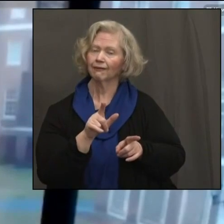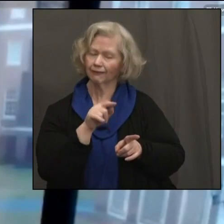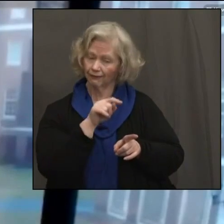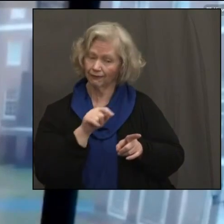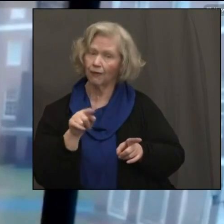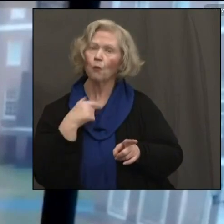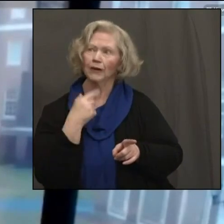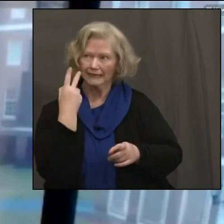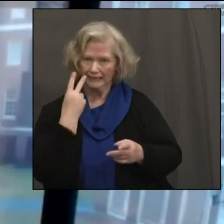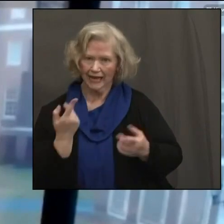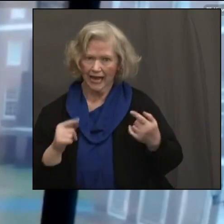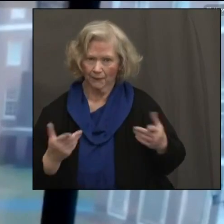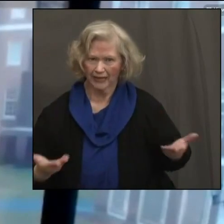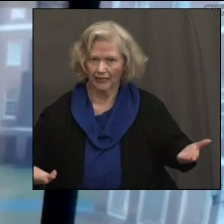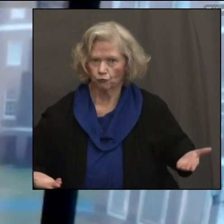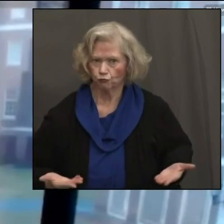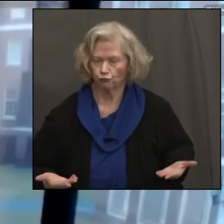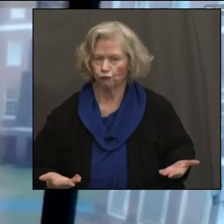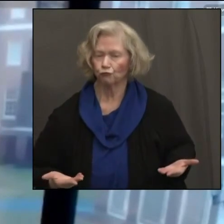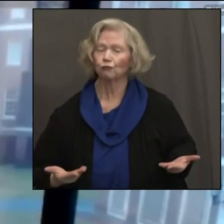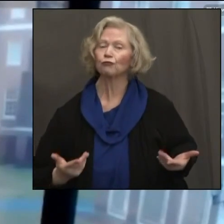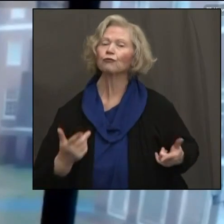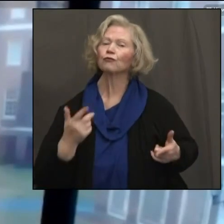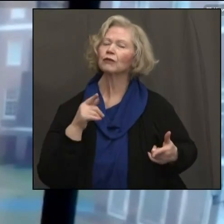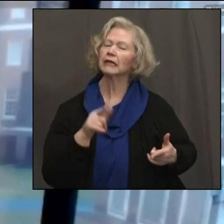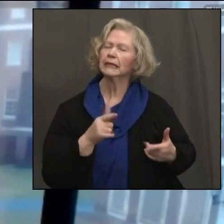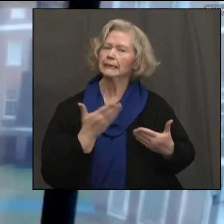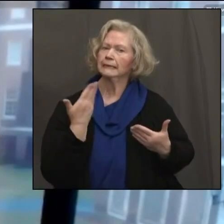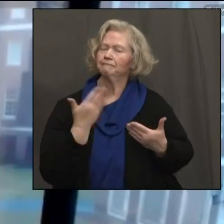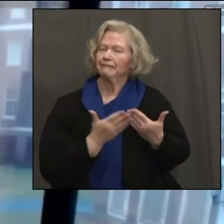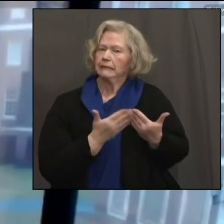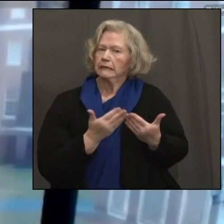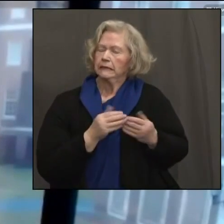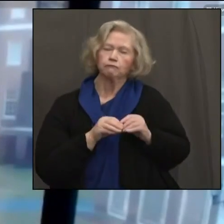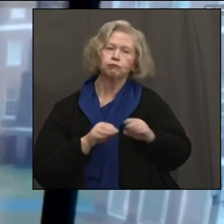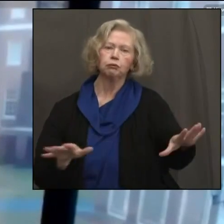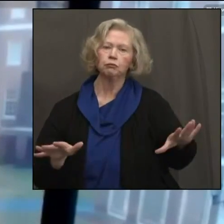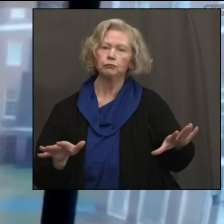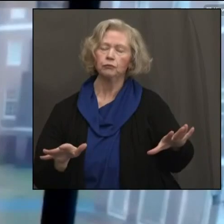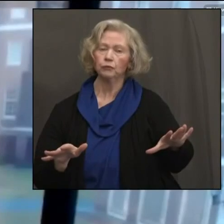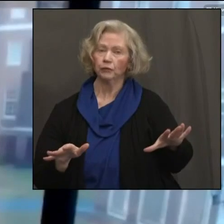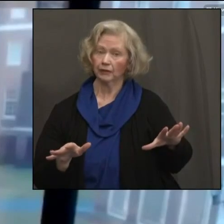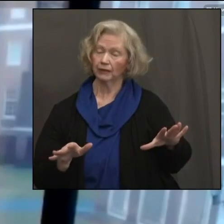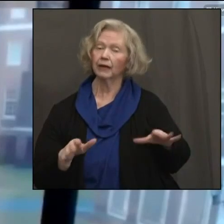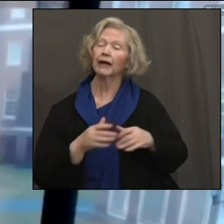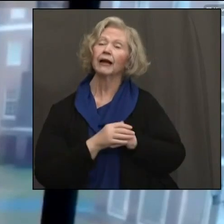WE KNOW THAT THESE VARIANTS OF COC THE UK WE KNOW THAT THESE VARIANTS OF COC THE UK VARIANT, WE KNOW THAT THESE VARIANTS OF COC THE UK VARIANT, THE OF COC THE UK VARIANT, THE OF COC THE UK VARIANT, THE SOUTH OF COC THE UK VARIANT, THE SOUTH AFRICAN OF COC THE UK VARIANT, THE SOUTH AFRICAN VARIANT OF COC THE UK VARIANT, THE SOUTH AFRICAN VARIANT AND OF COC THE UK VARIANT, THE SOUTH AFRICAN VARIANT AND NOW SOUTH AFRICAN VARIANT AND NOW SOUTH AFRICAN VARIANT AND NOW THE SOUTH AFRICAN VARIANT AND NOW THE BRAN SOUTH AFRICAN VARIANT AND NOW THE BRAN RT SOUTH AFRICAN VARIANT AND NOW THE BRAN RT HAVE SOUTH AFRICAN VARIANT AND NOW THE BRAN RT HAVE BEEN THE BRAN RT HAVE BEEN THE BRAN RT HAVE BEEN DETECTED THE BRAN RT HAVE BEEN DETECTED IN THE BRAN RT HAVE BEEN DETECTED IN THIS